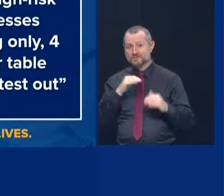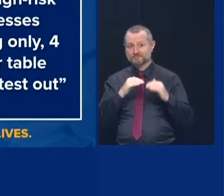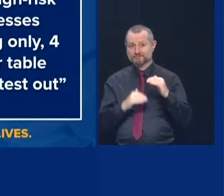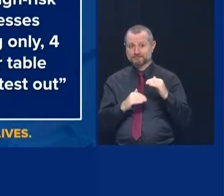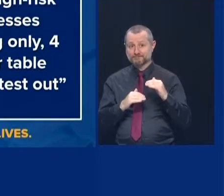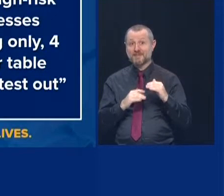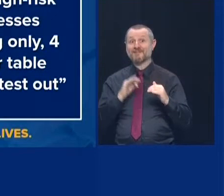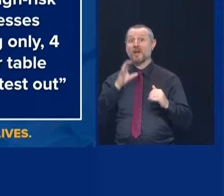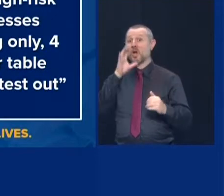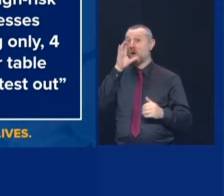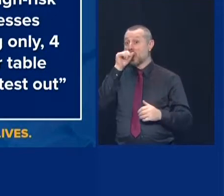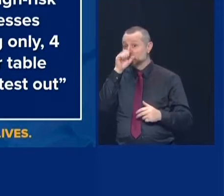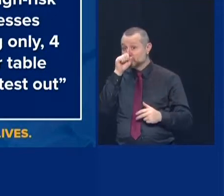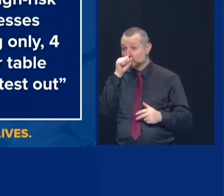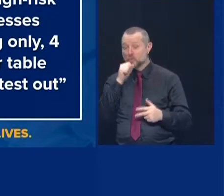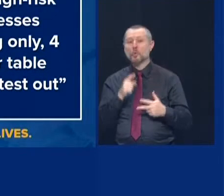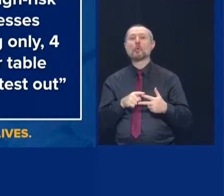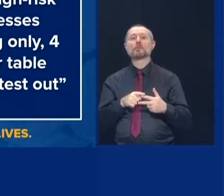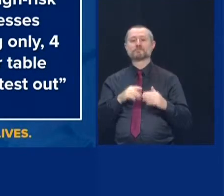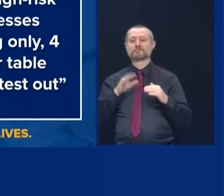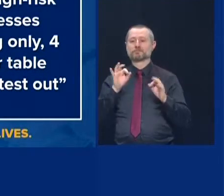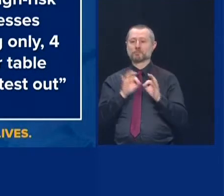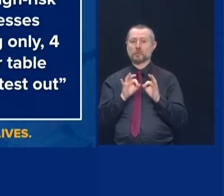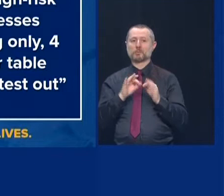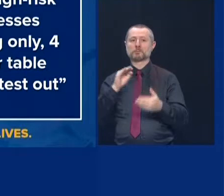YELLOW ZONE IN NEW YORK CITY IS